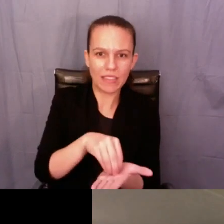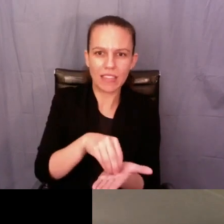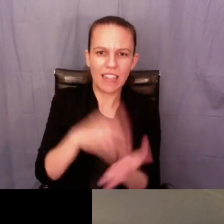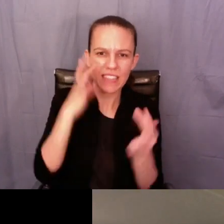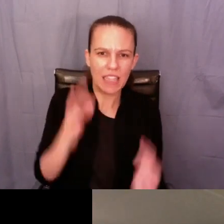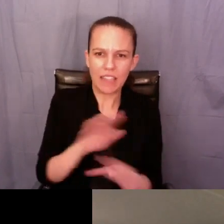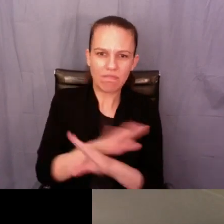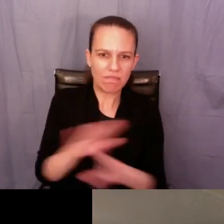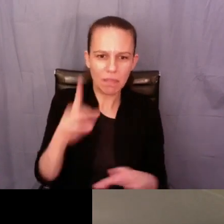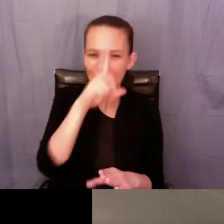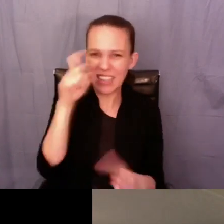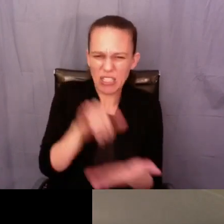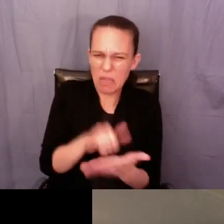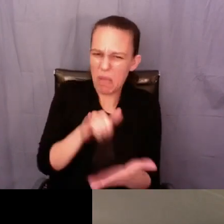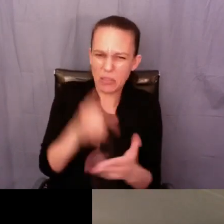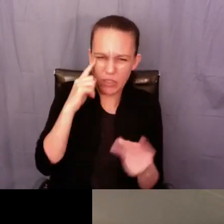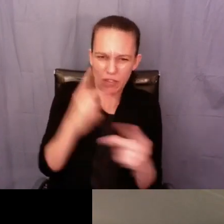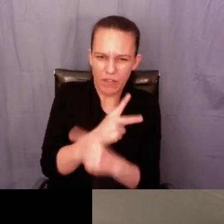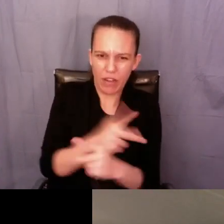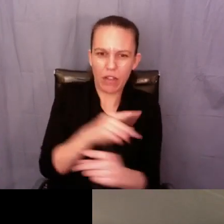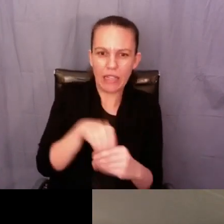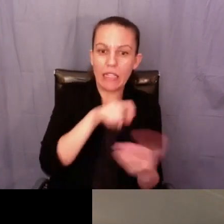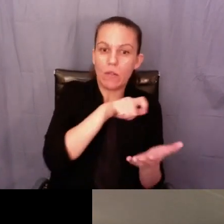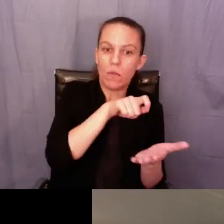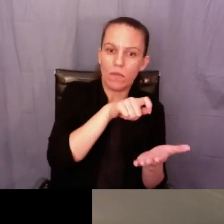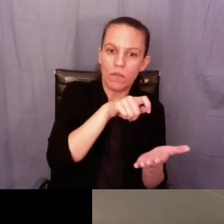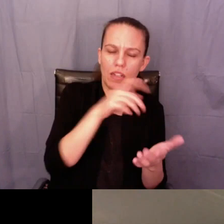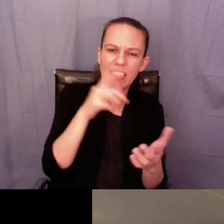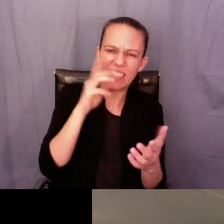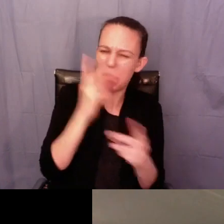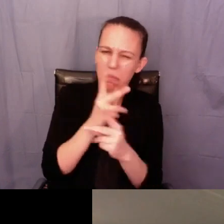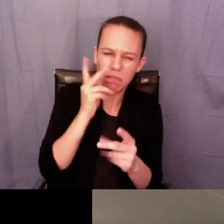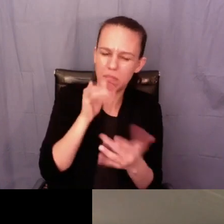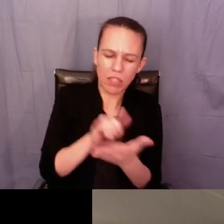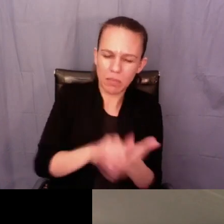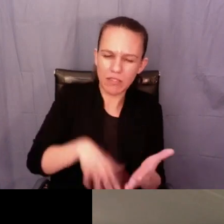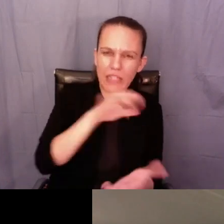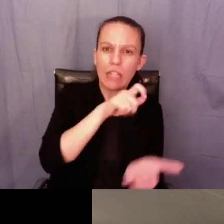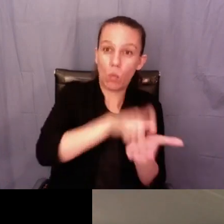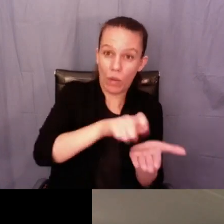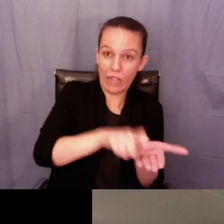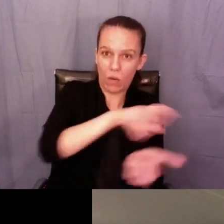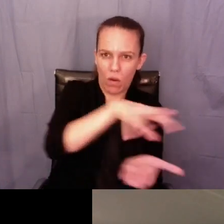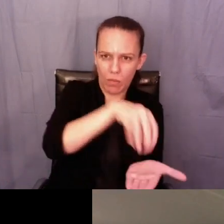impossible to find out in written corpora the- in sufficient context the sufficient